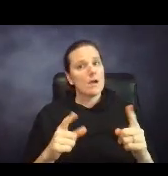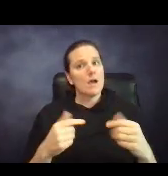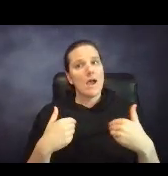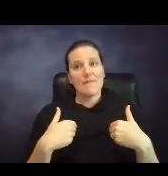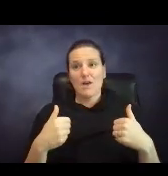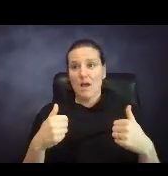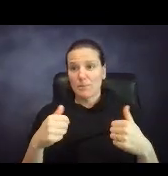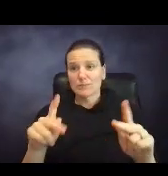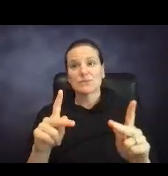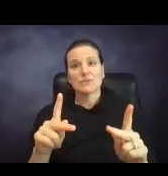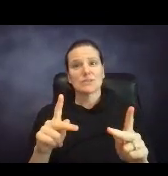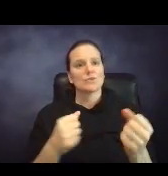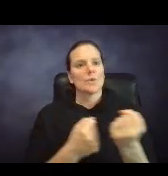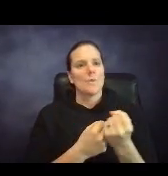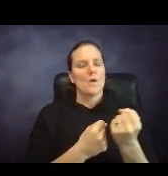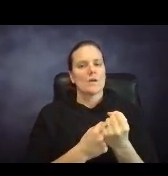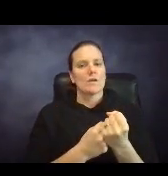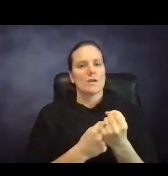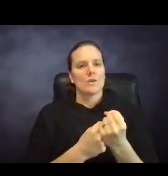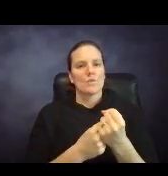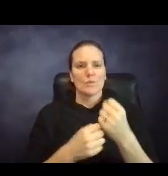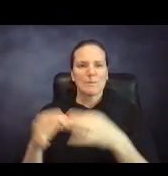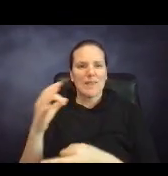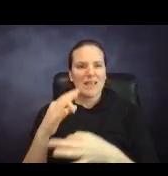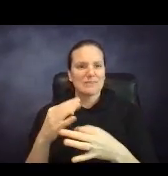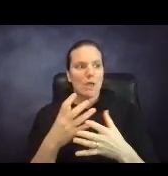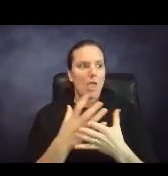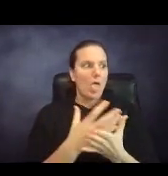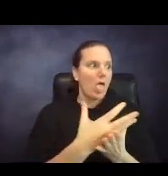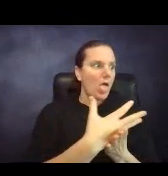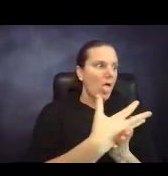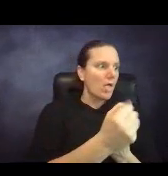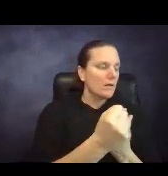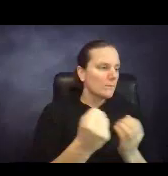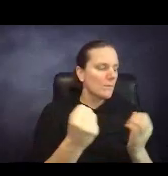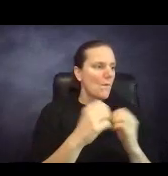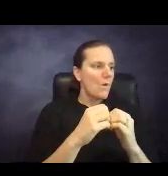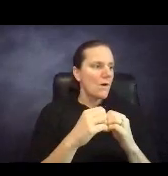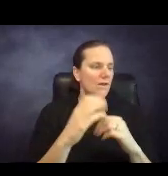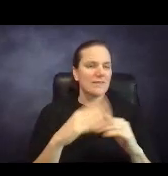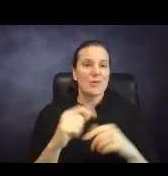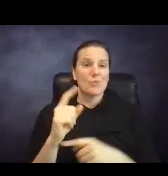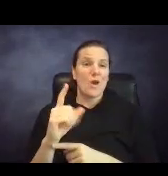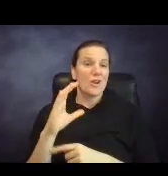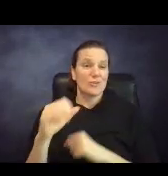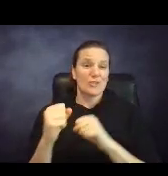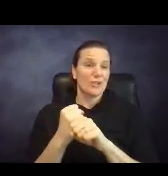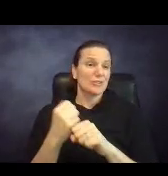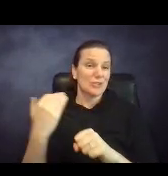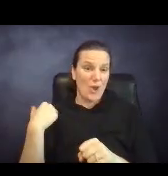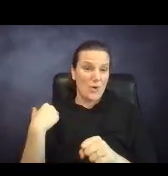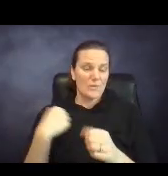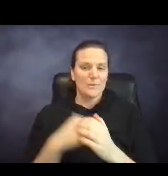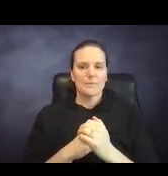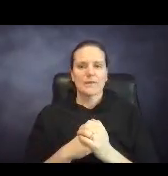and replace what's getting depleted earlier than it may have hundreds of years ago. And so people wanna say, oh, I wanna go through it naturally.